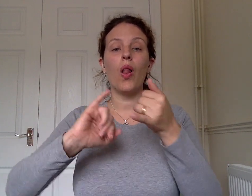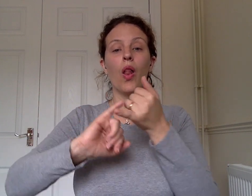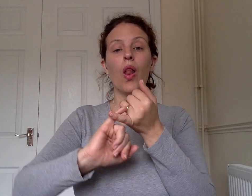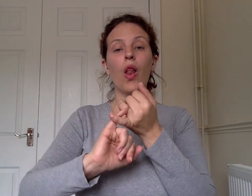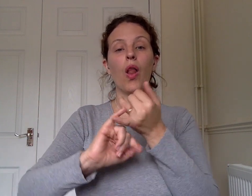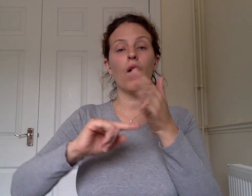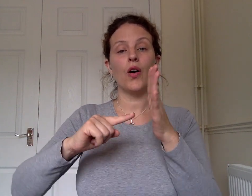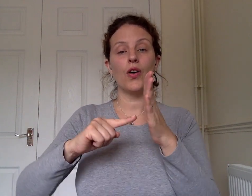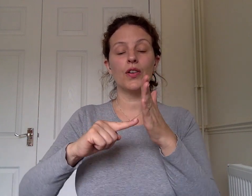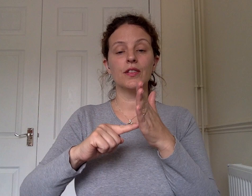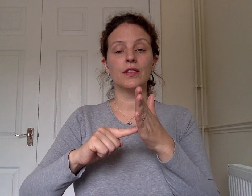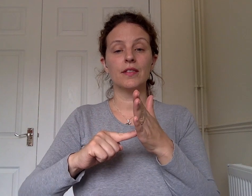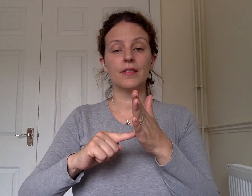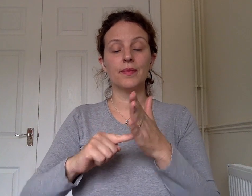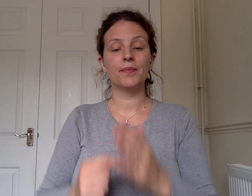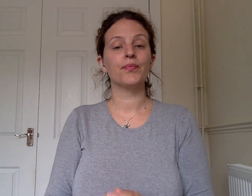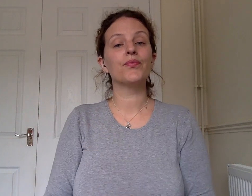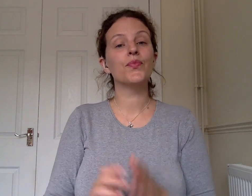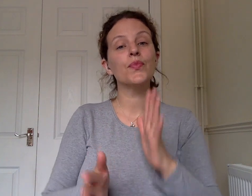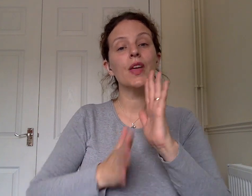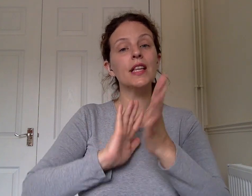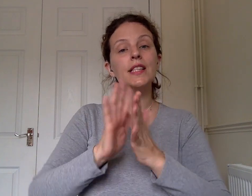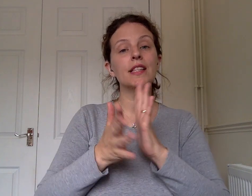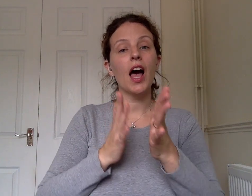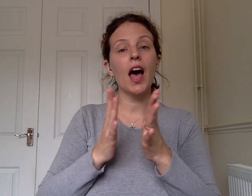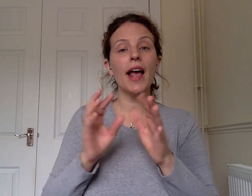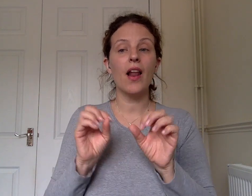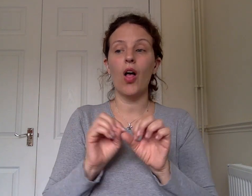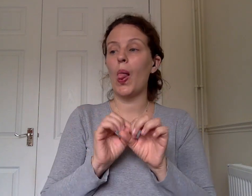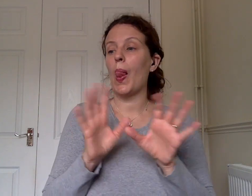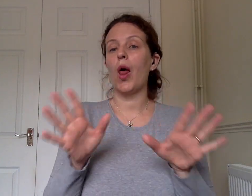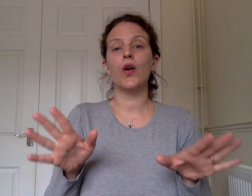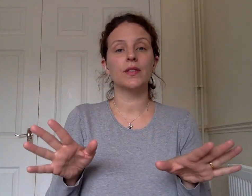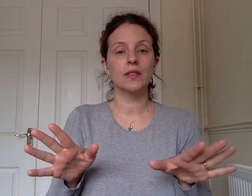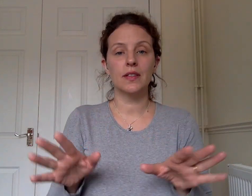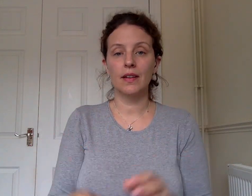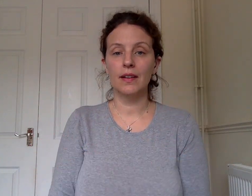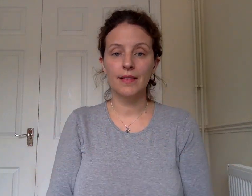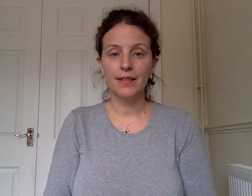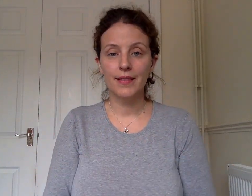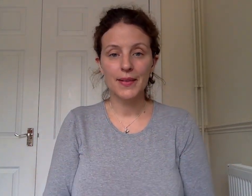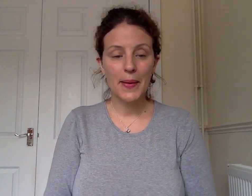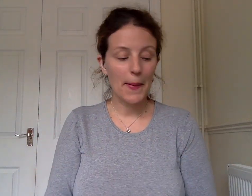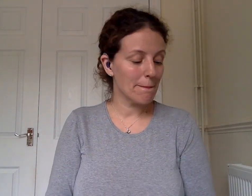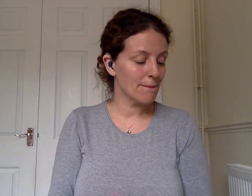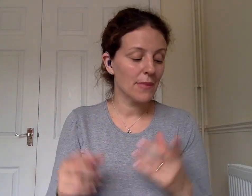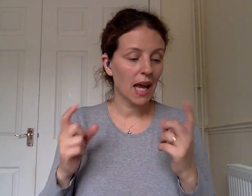Lost, sign is..............